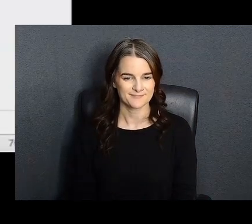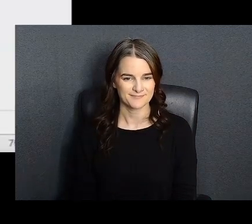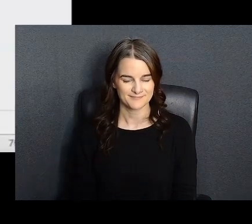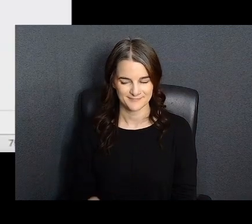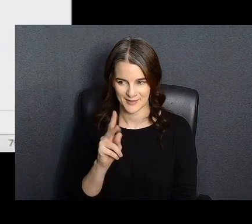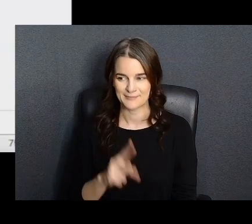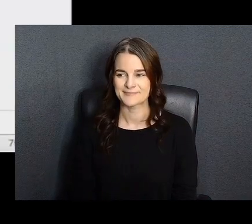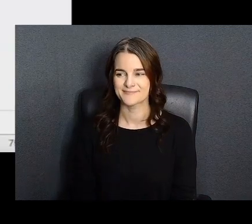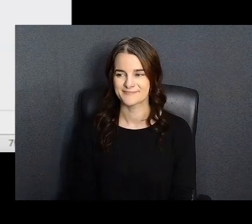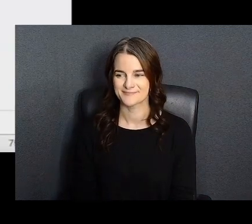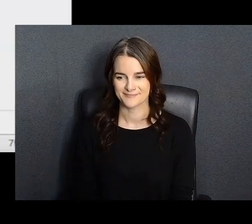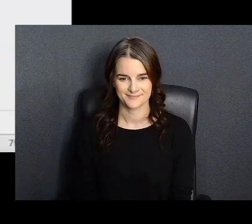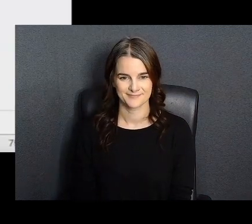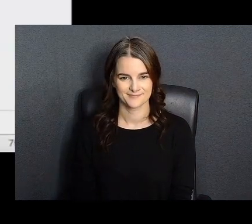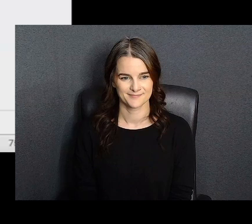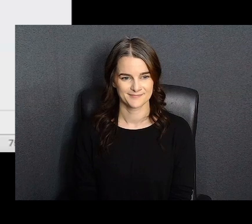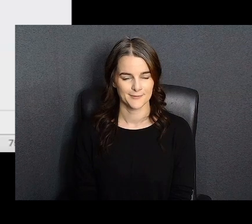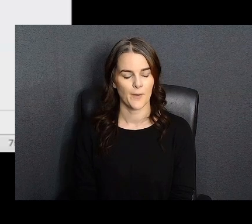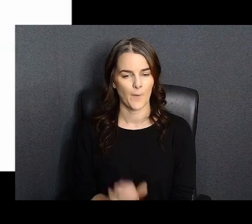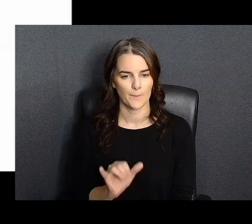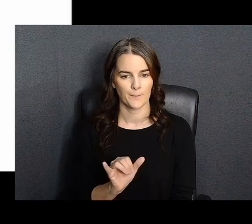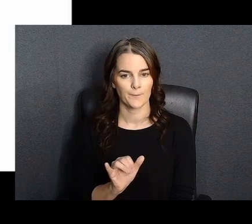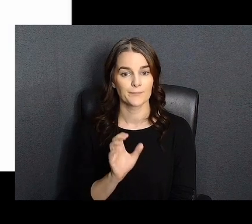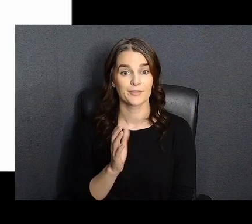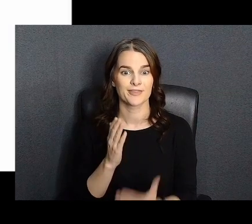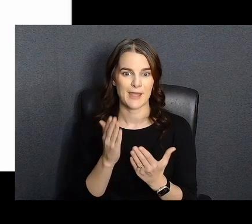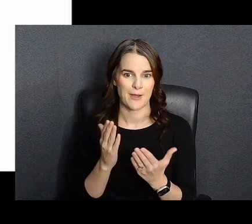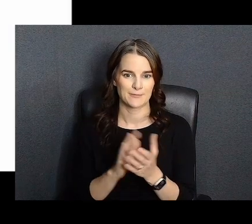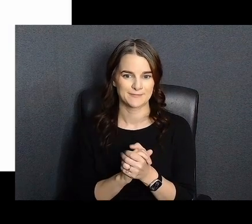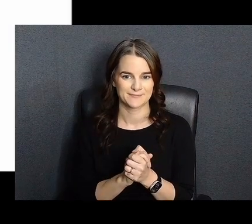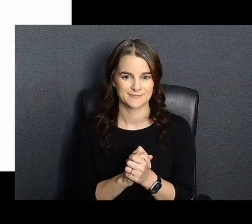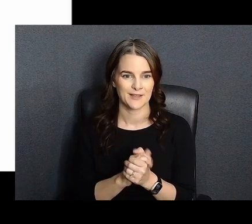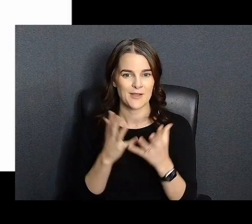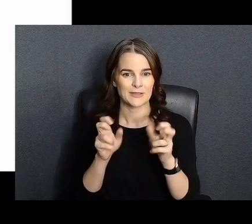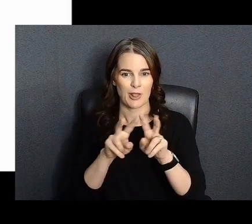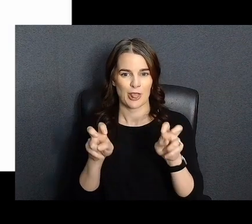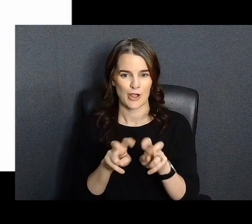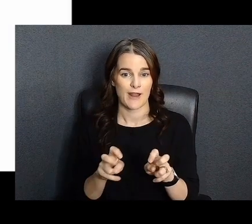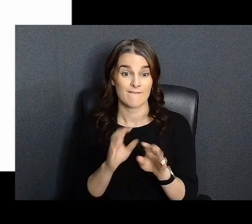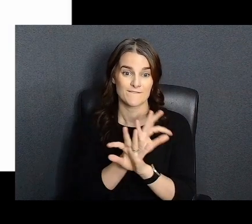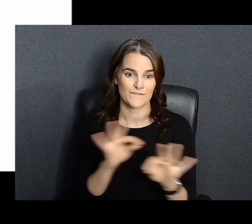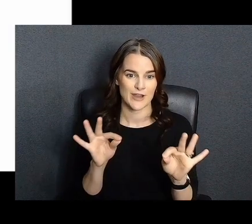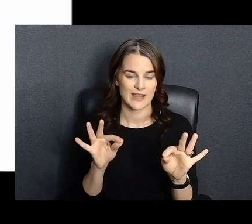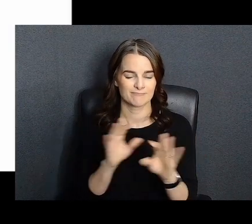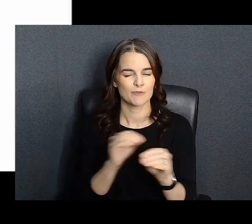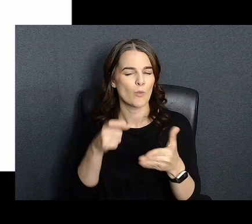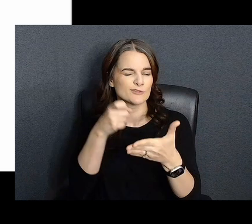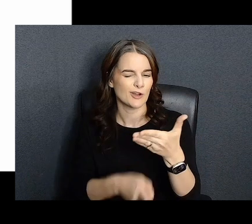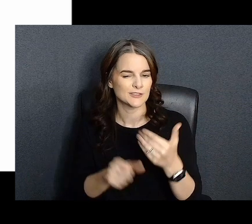OK, there we go. So we want to take a look at just some free apps that are available.